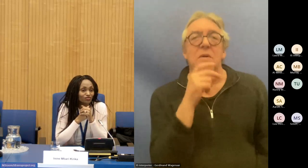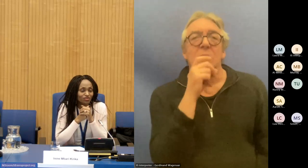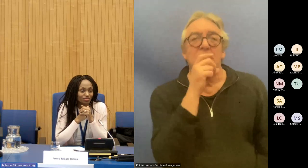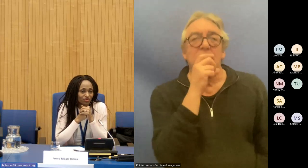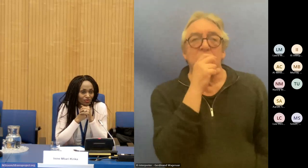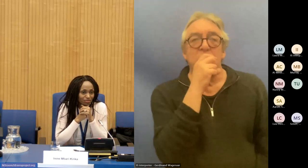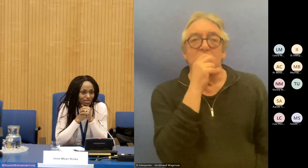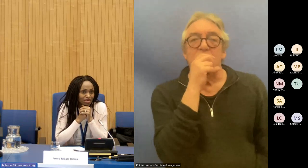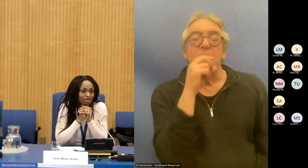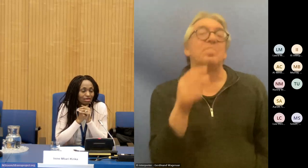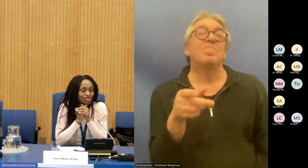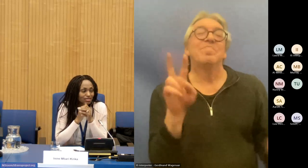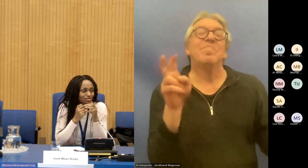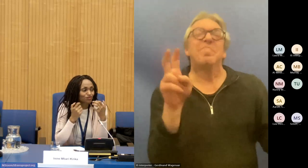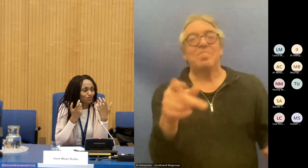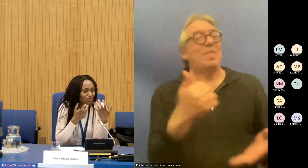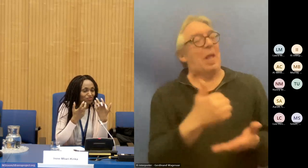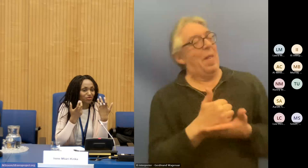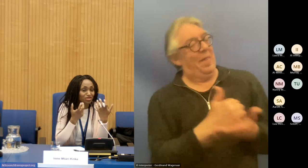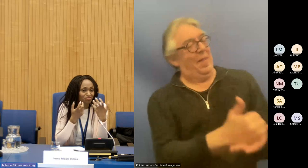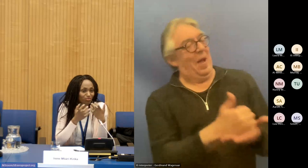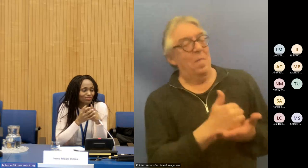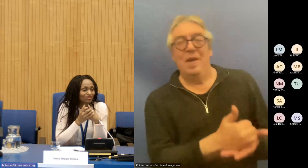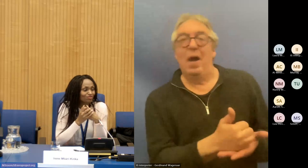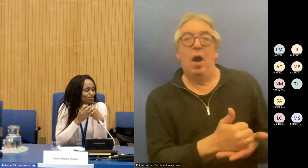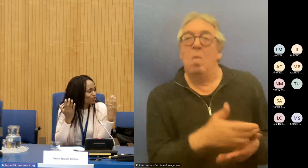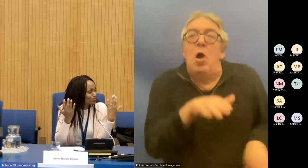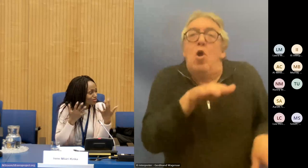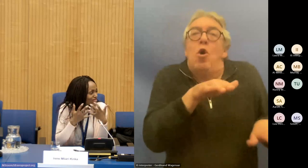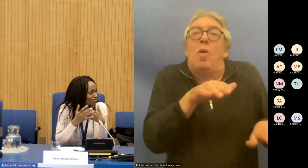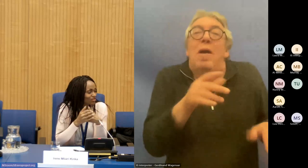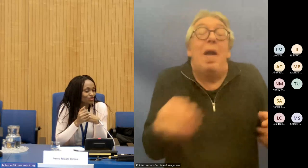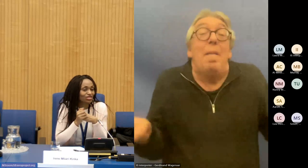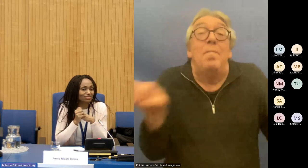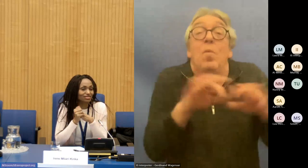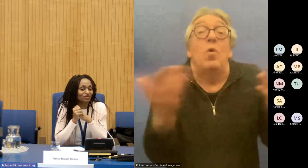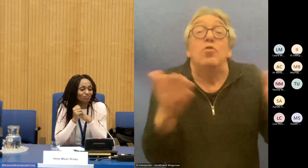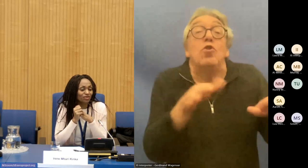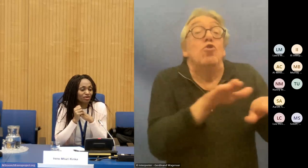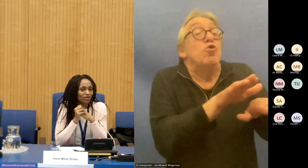are giving them therapy. That is very important, because you don't want the child to shut down,